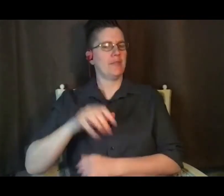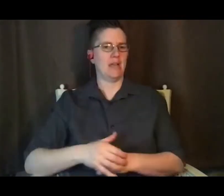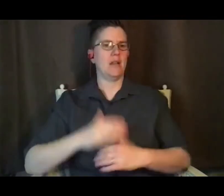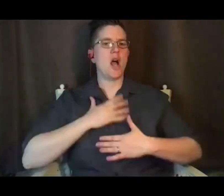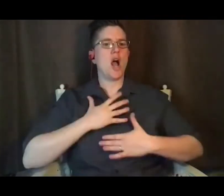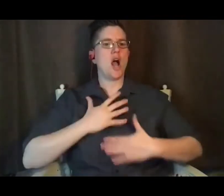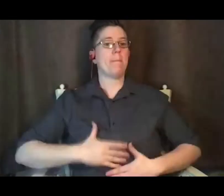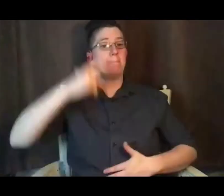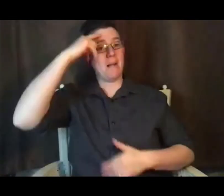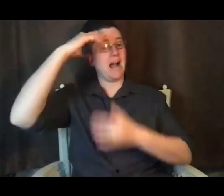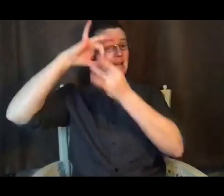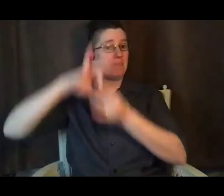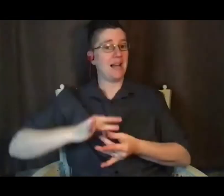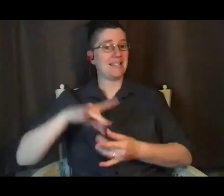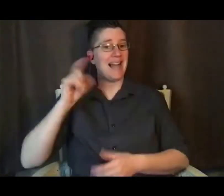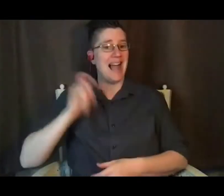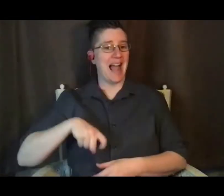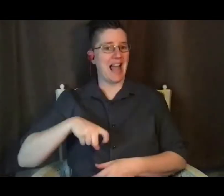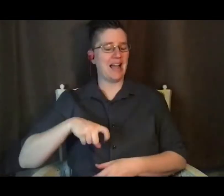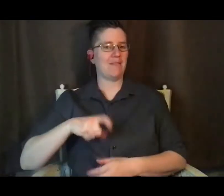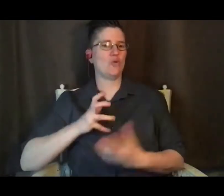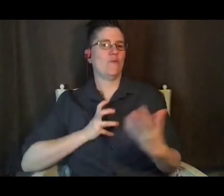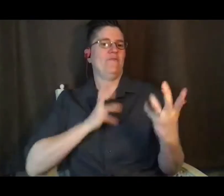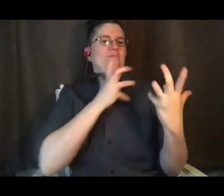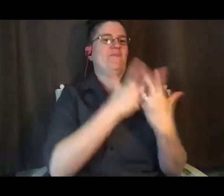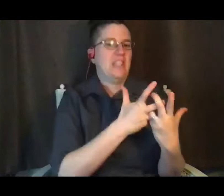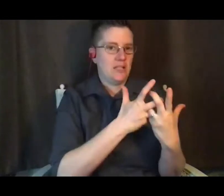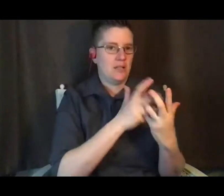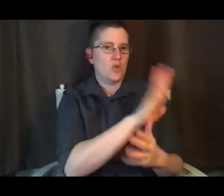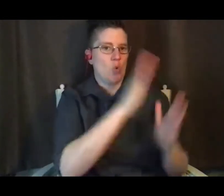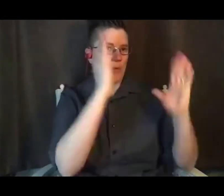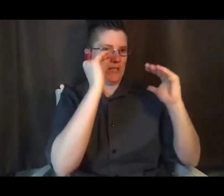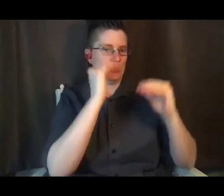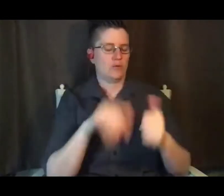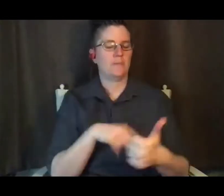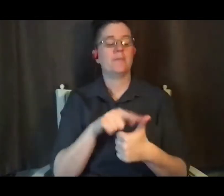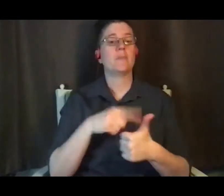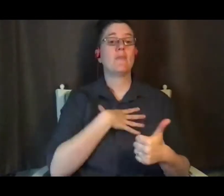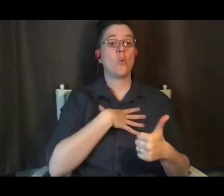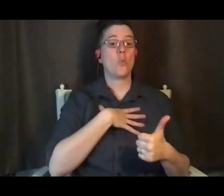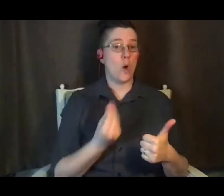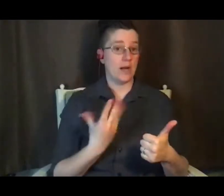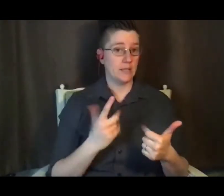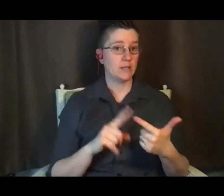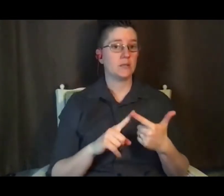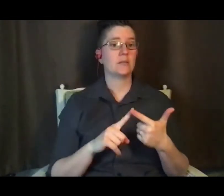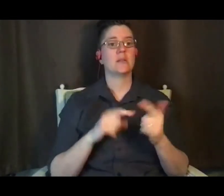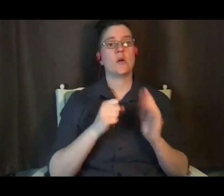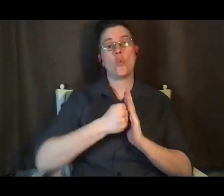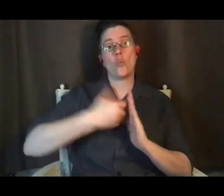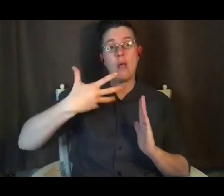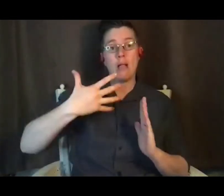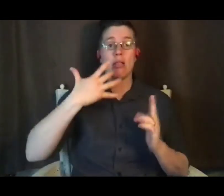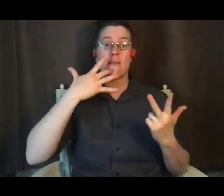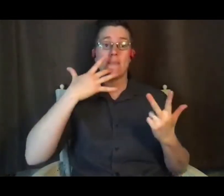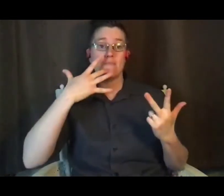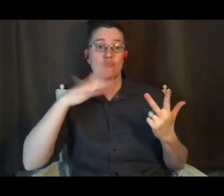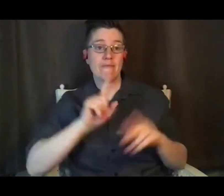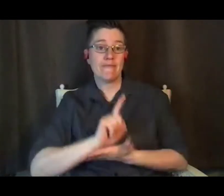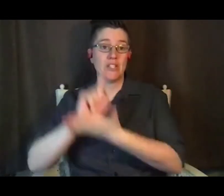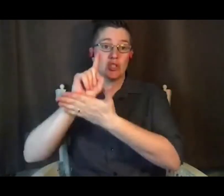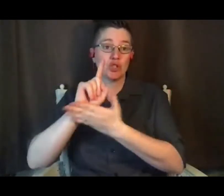to normative expectations of whiteness of wealth privilege of gender performance of masculinity